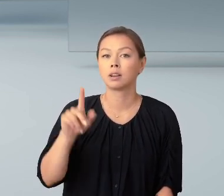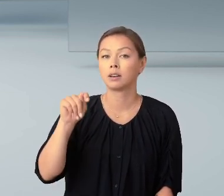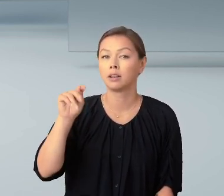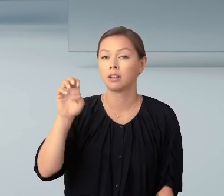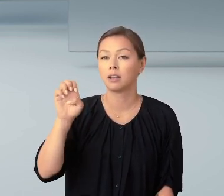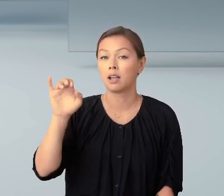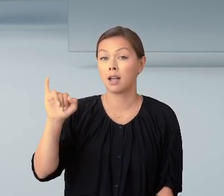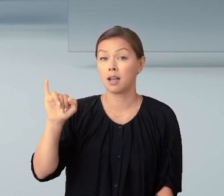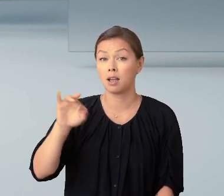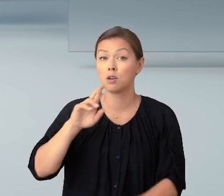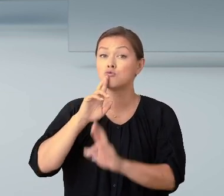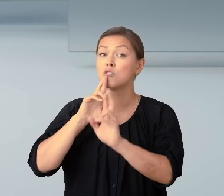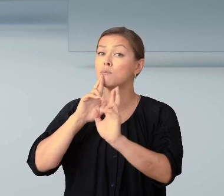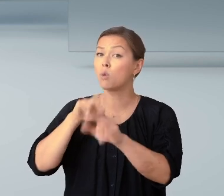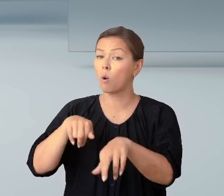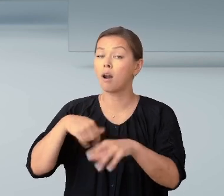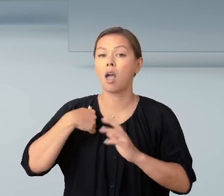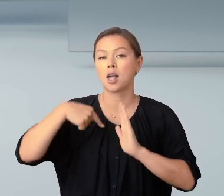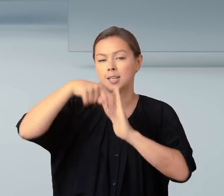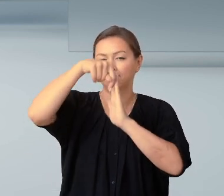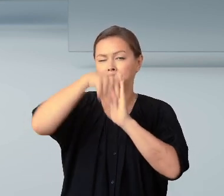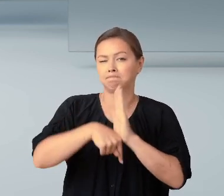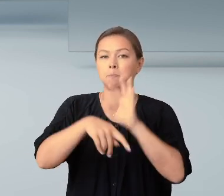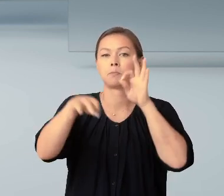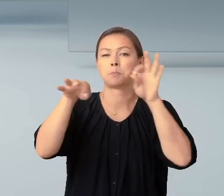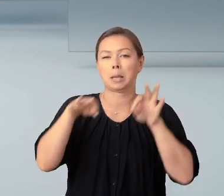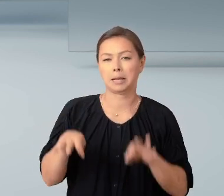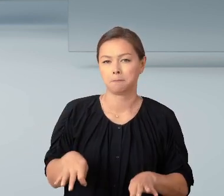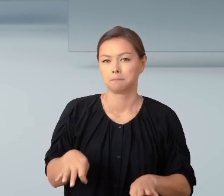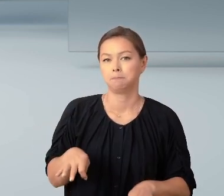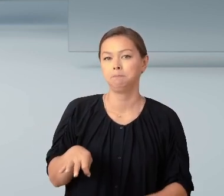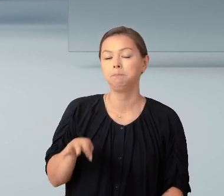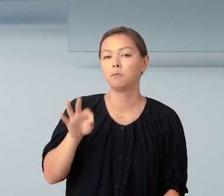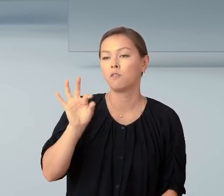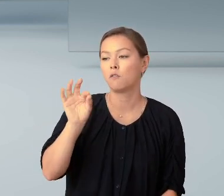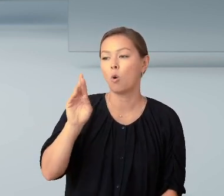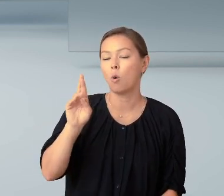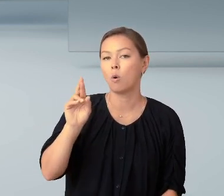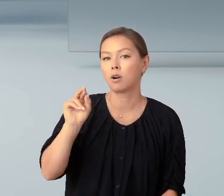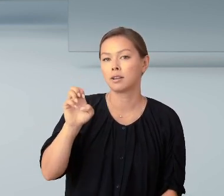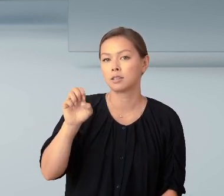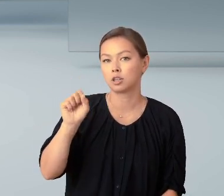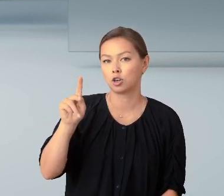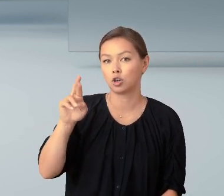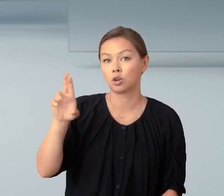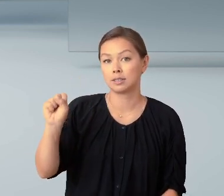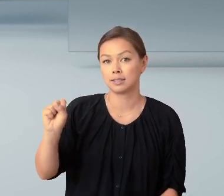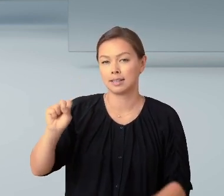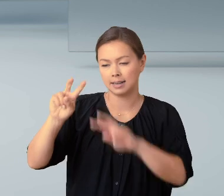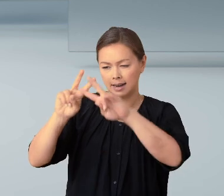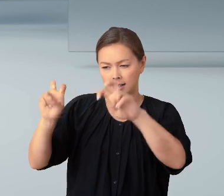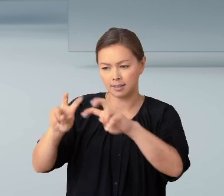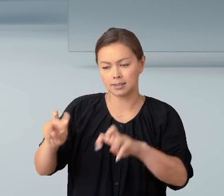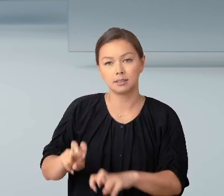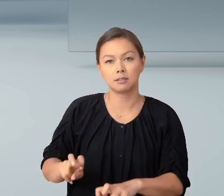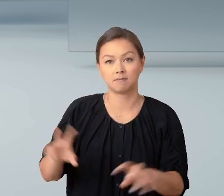on the TEI report. So Forrester's analysis of five Microsoft customers